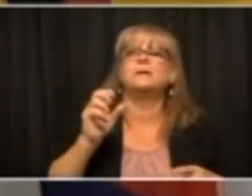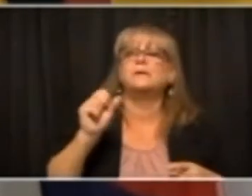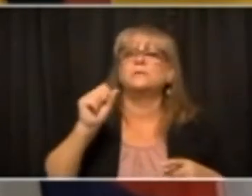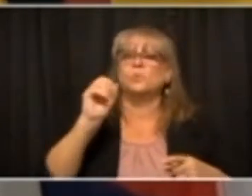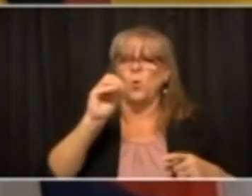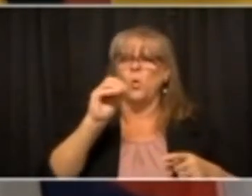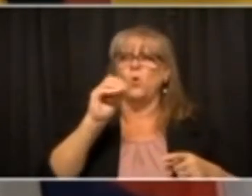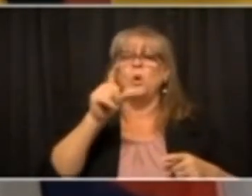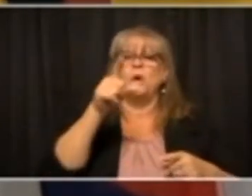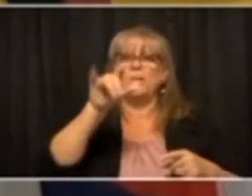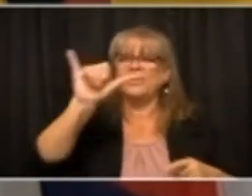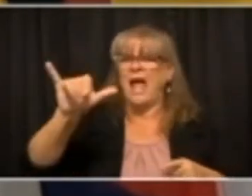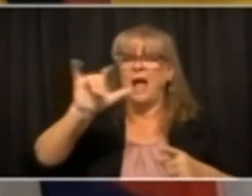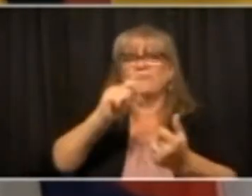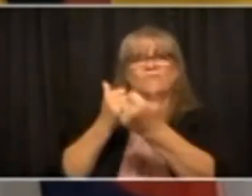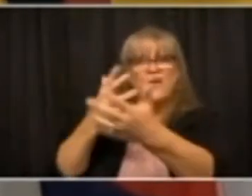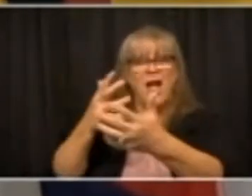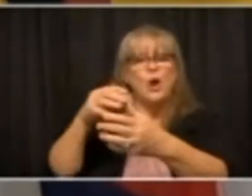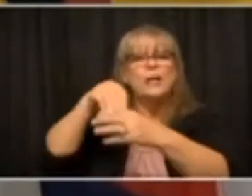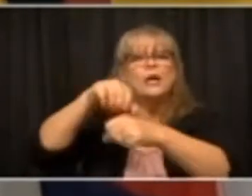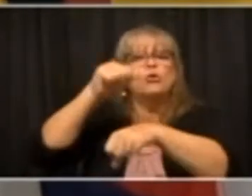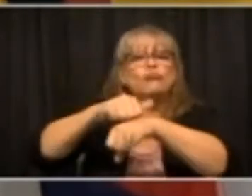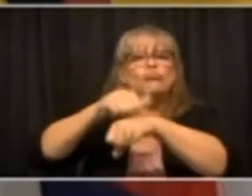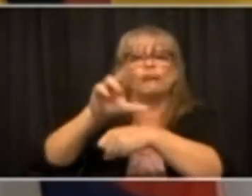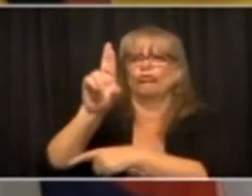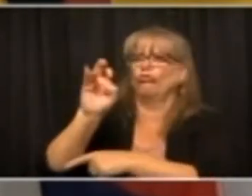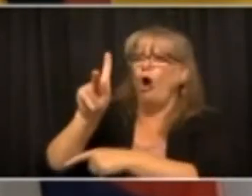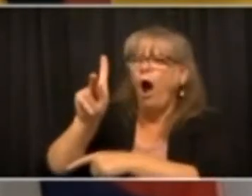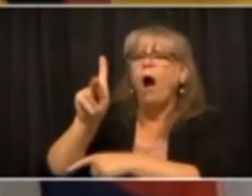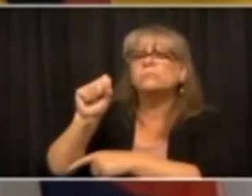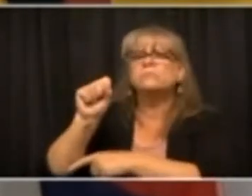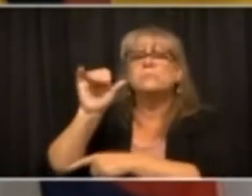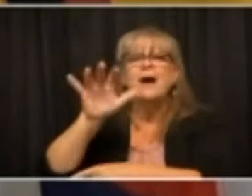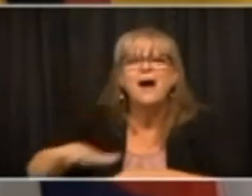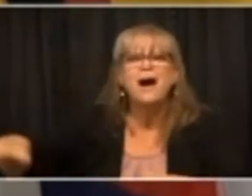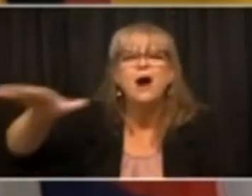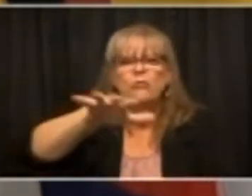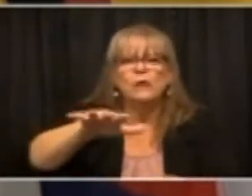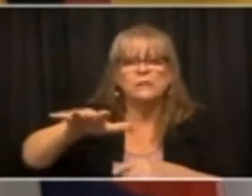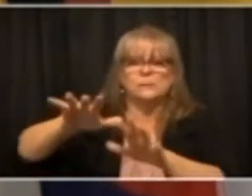that we hope will hold to prevent further expansion to popular areas